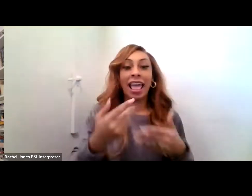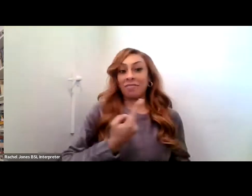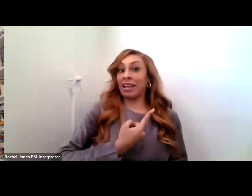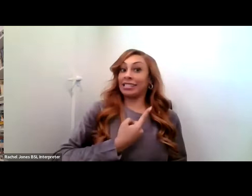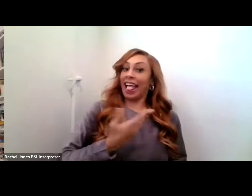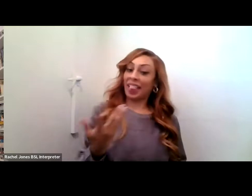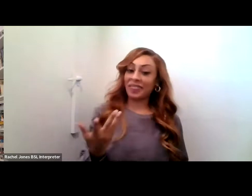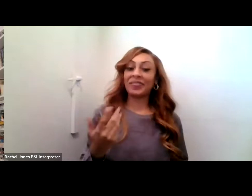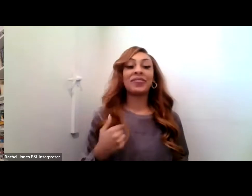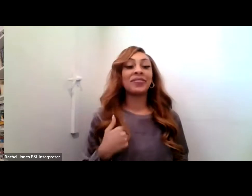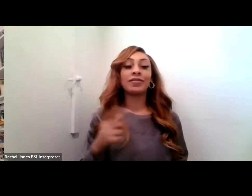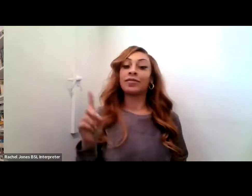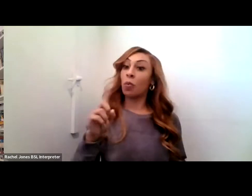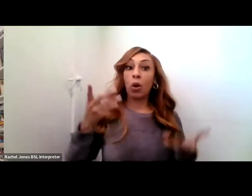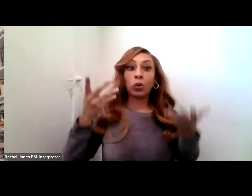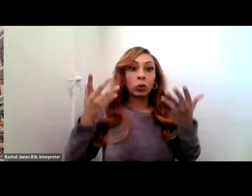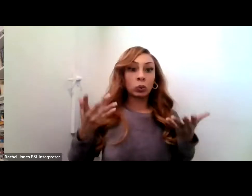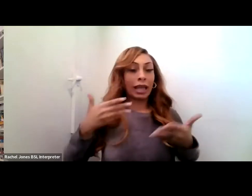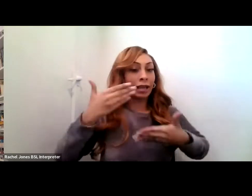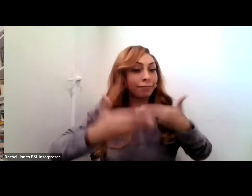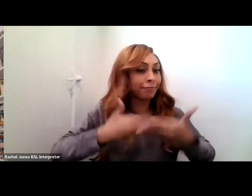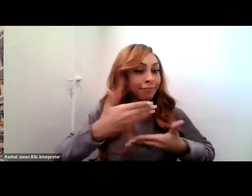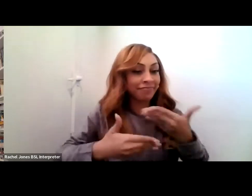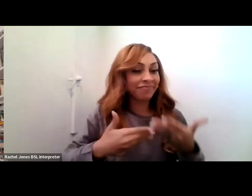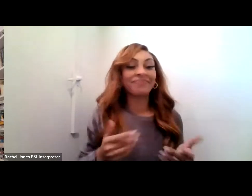and what we're going to be doing here today. So yeah, welcome.